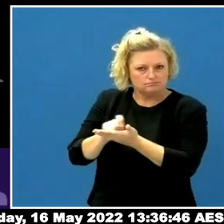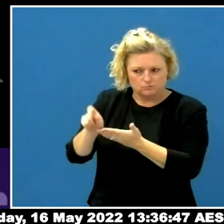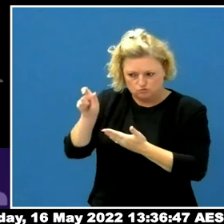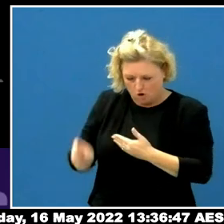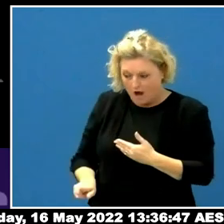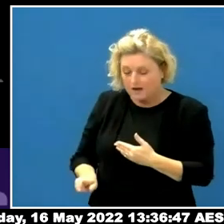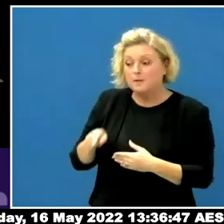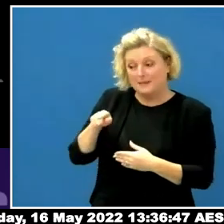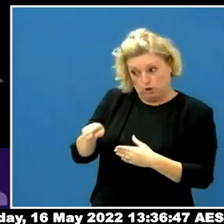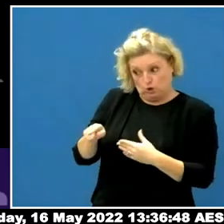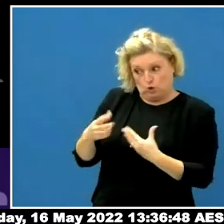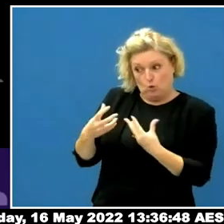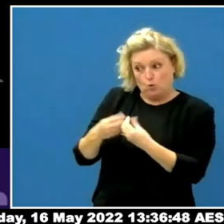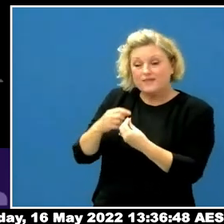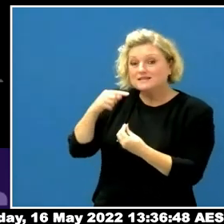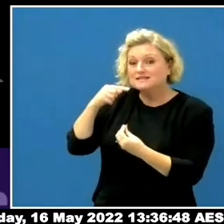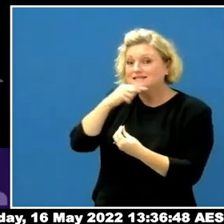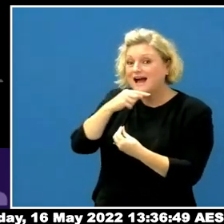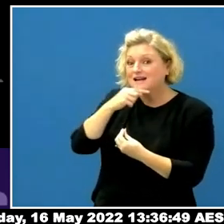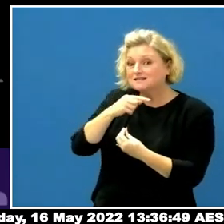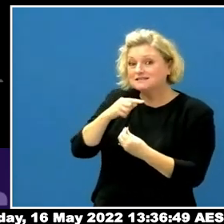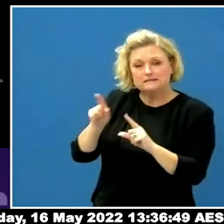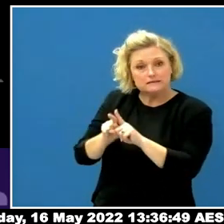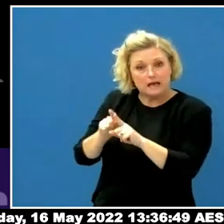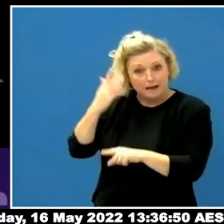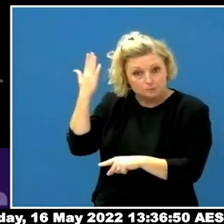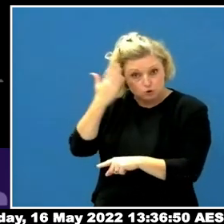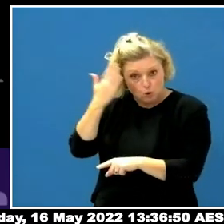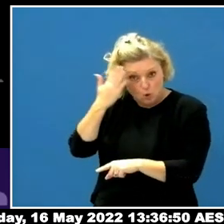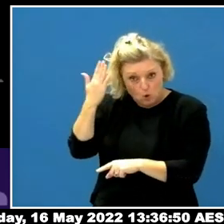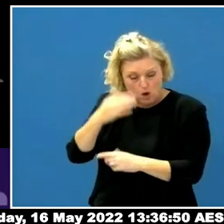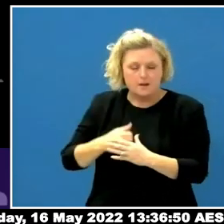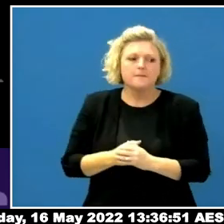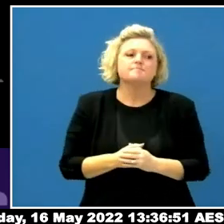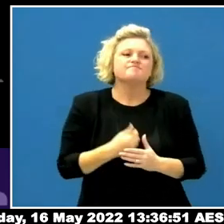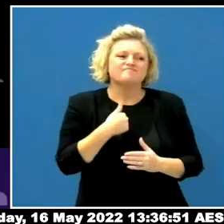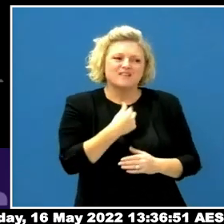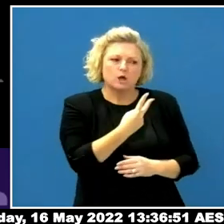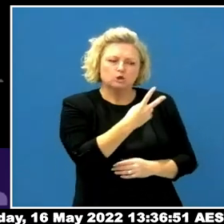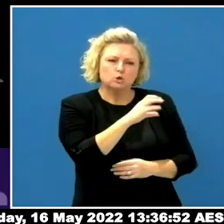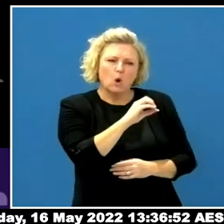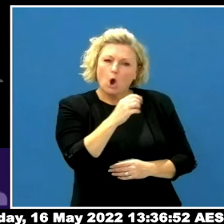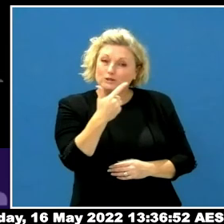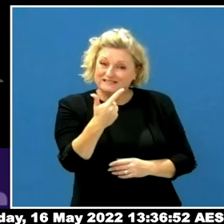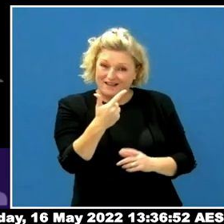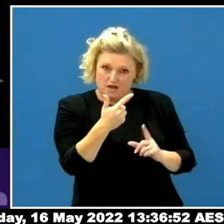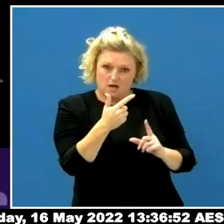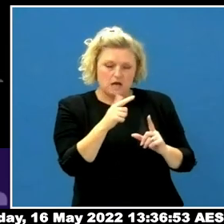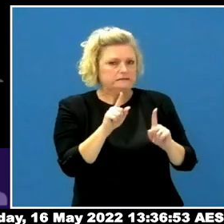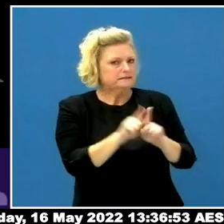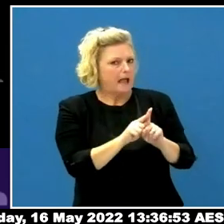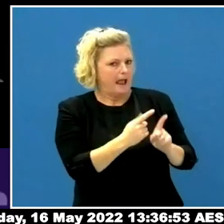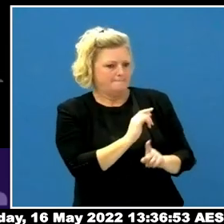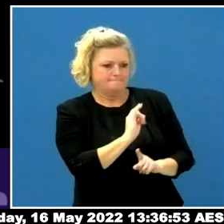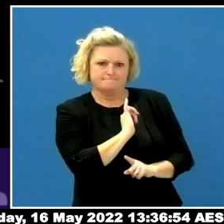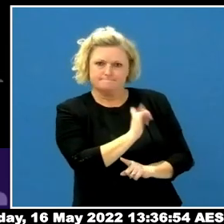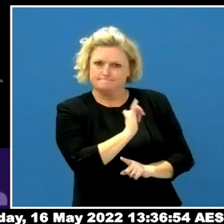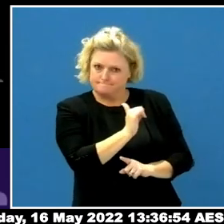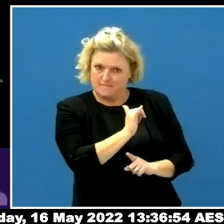In 2007 I started at Simon's school, and it did become a little bit hard after two